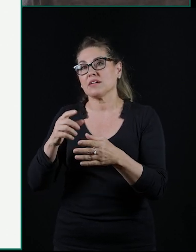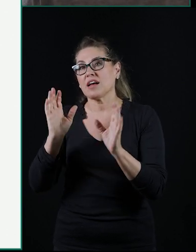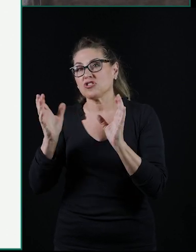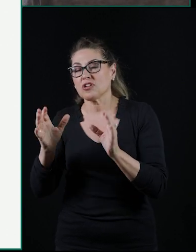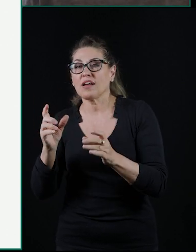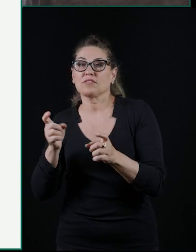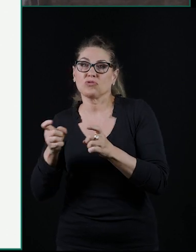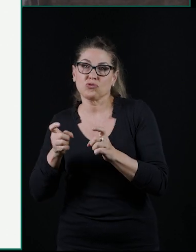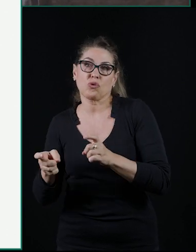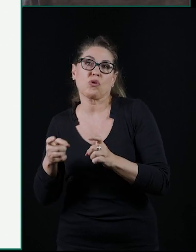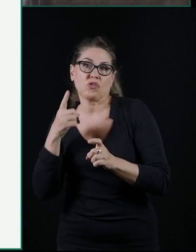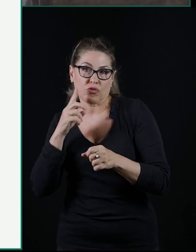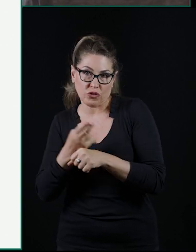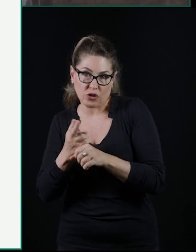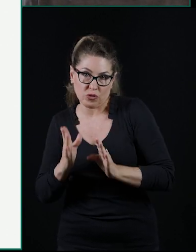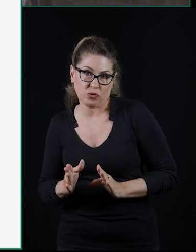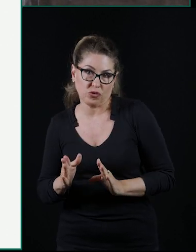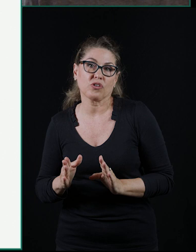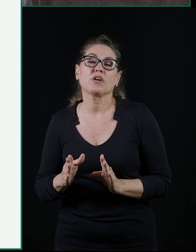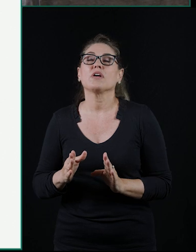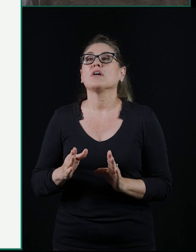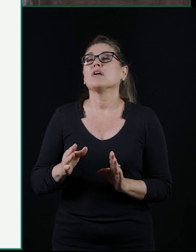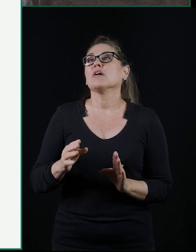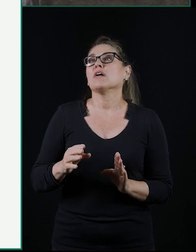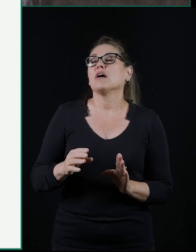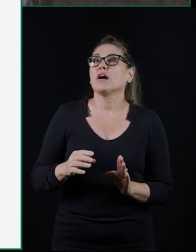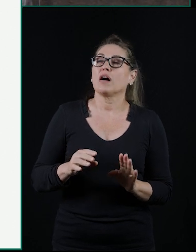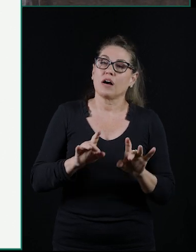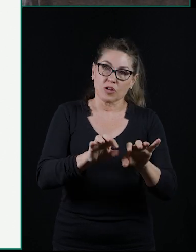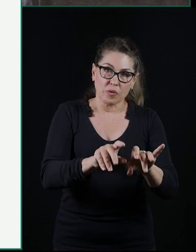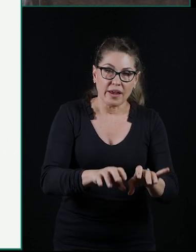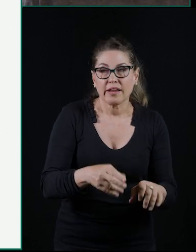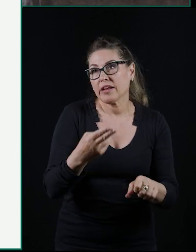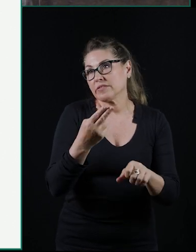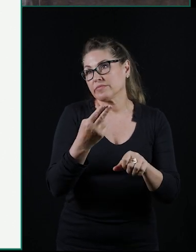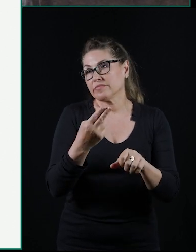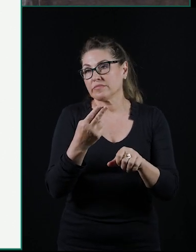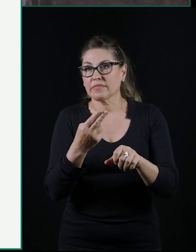on the local device. You will specify things like local user object language,